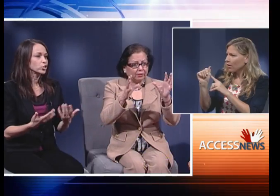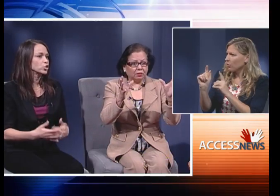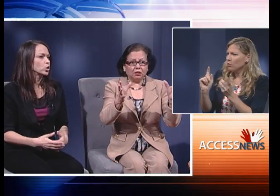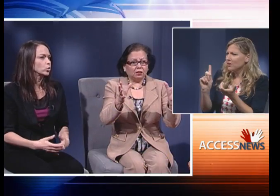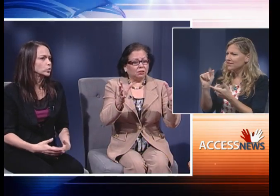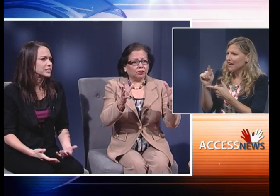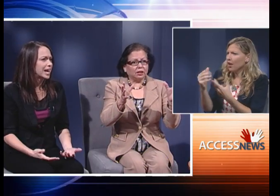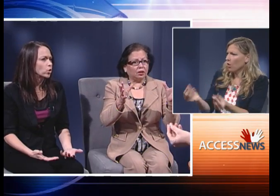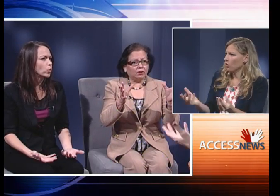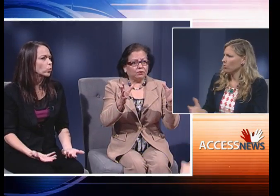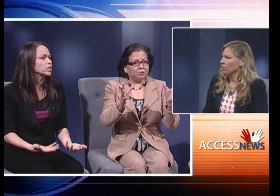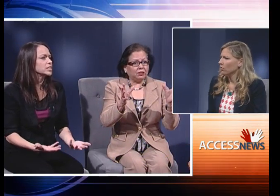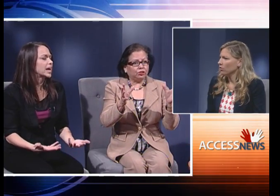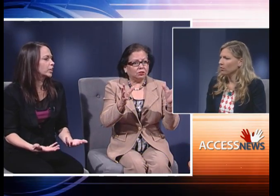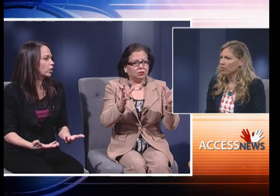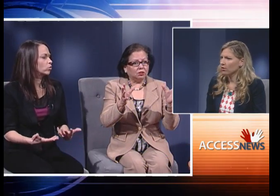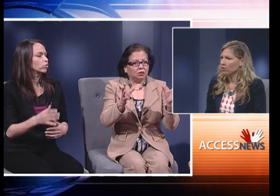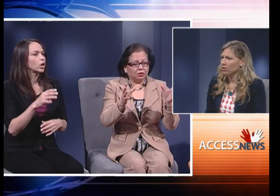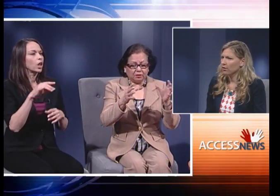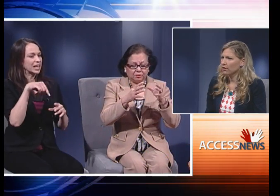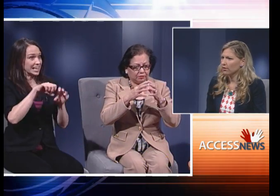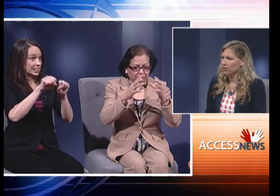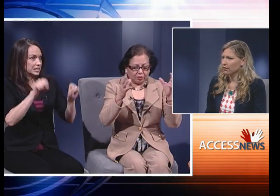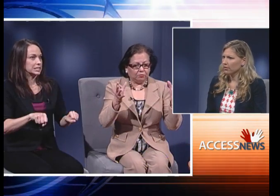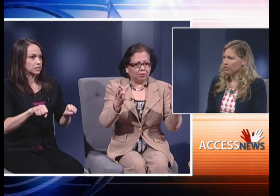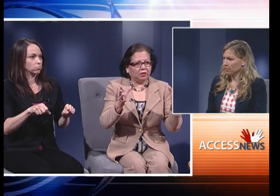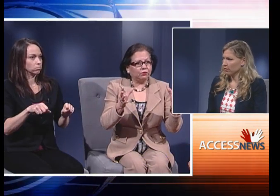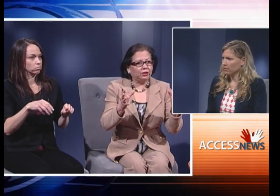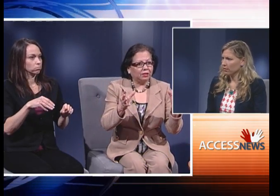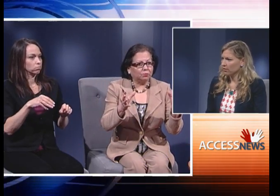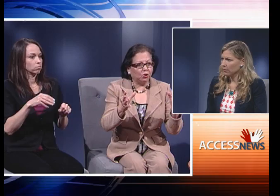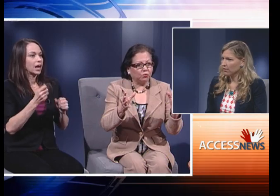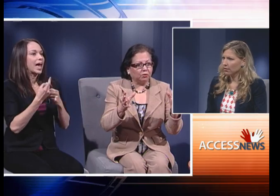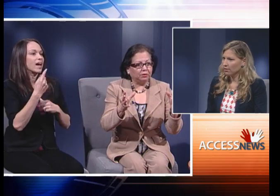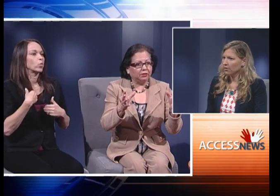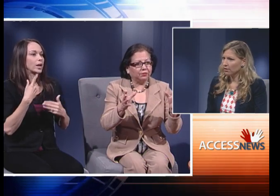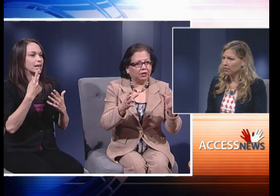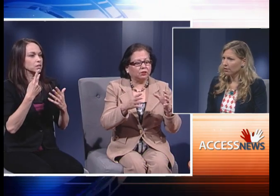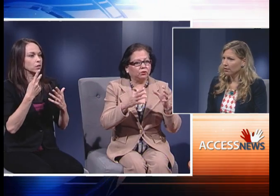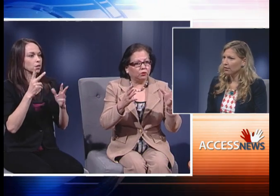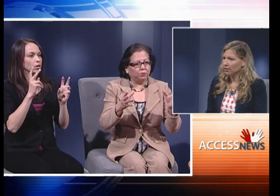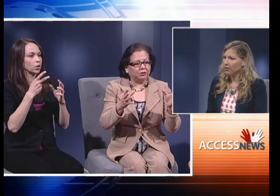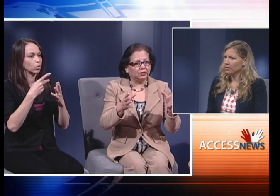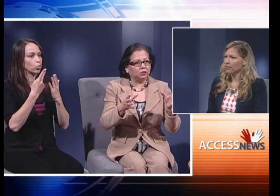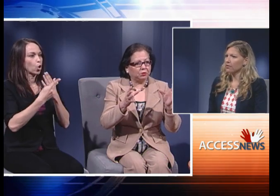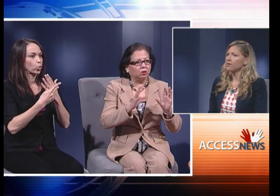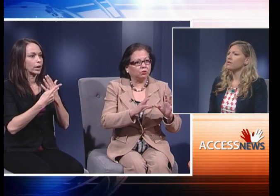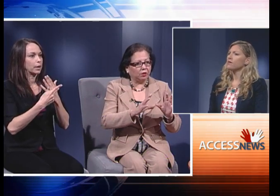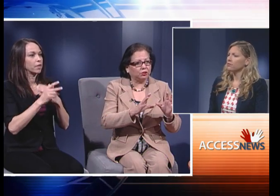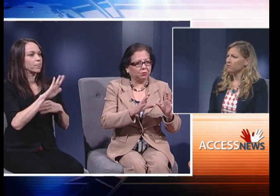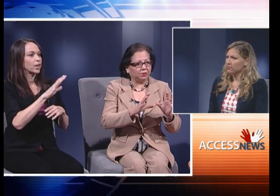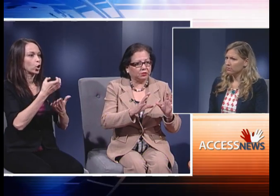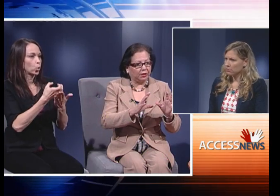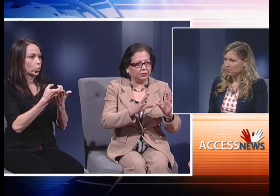There's no data. Just like our information-- Where does the data go? In-- you know, everyone has a program and they got their own equipment that has been authorized by the state.